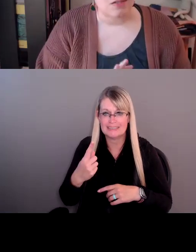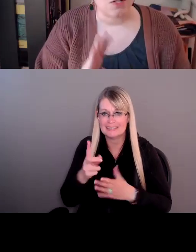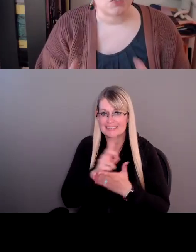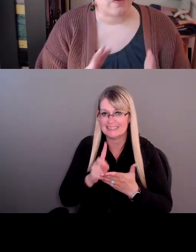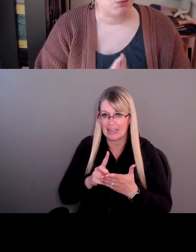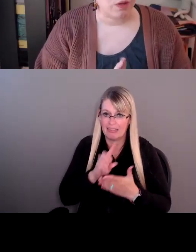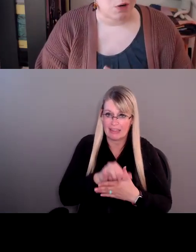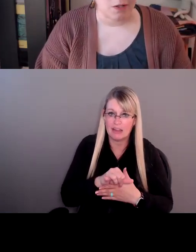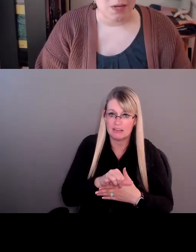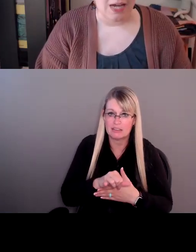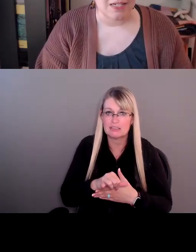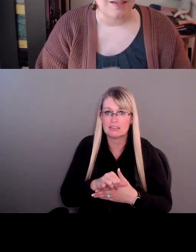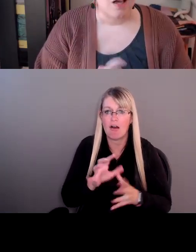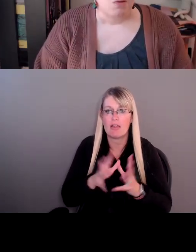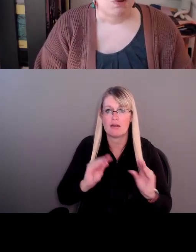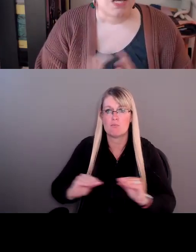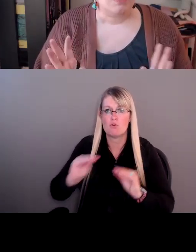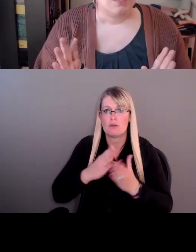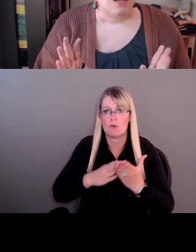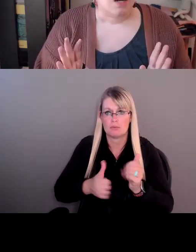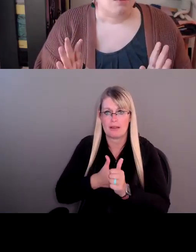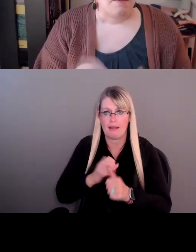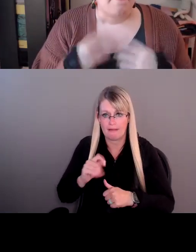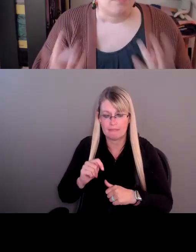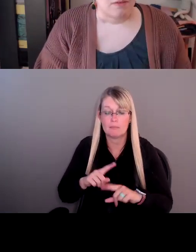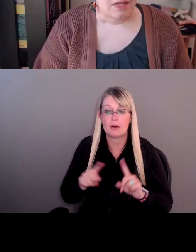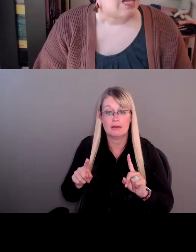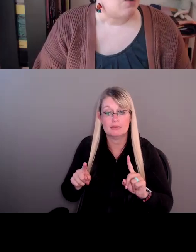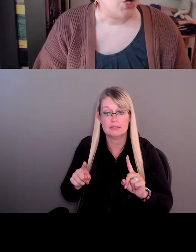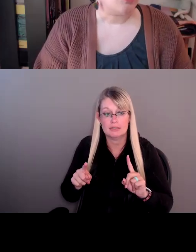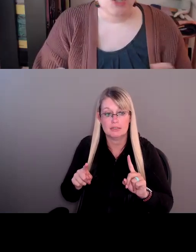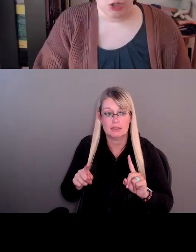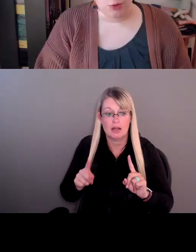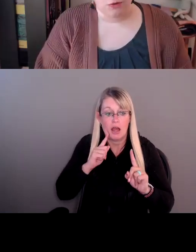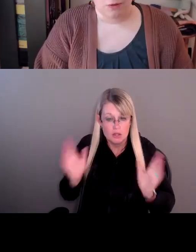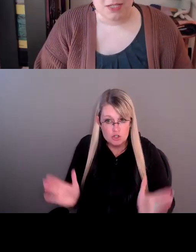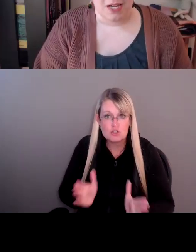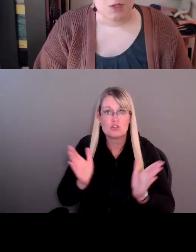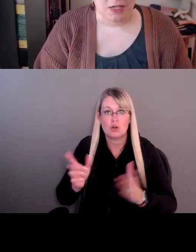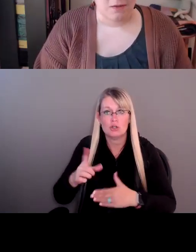There's a bunch of moving parts behind it. But it would encourage you from a design perspective to